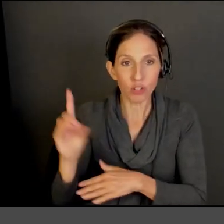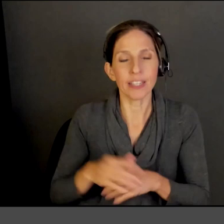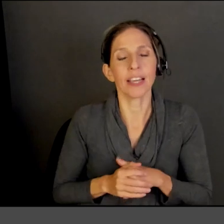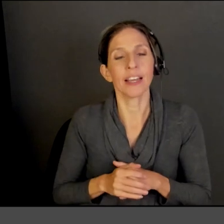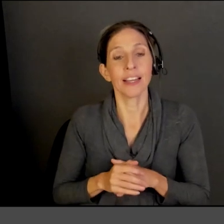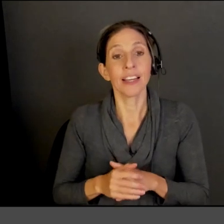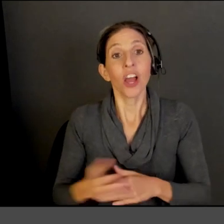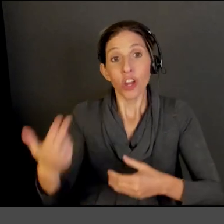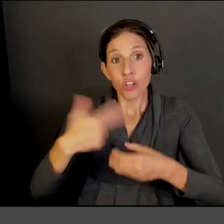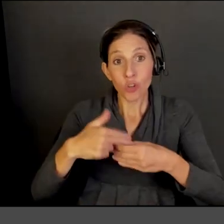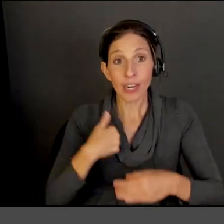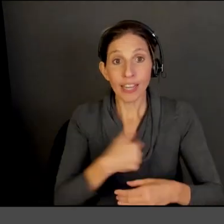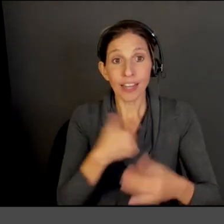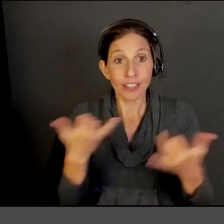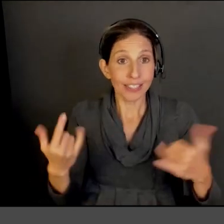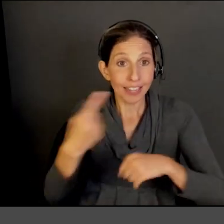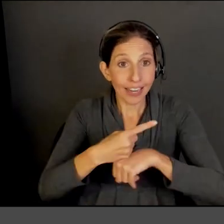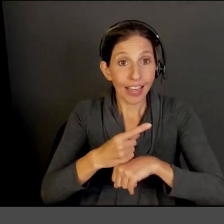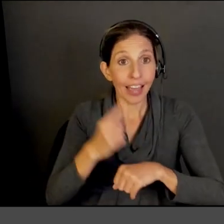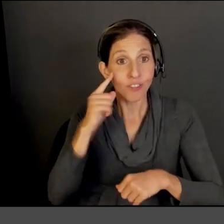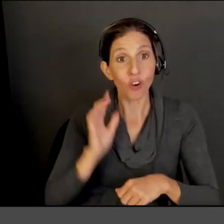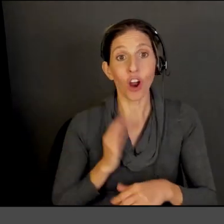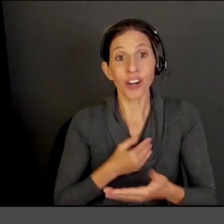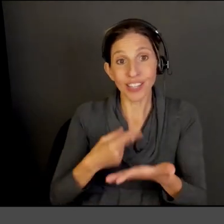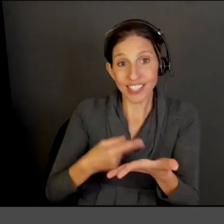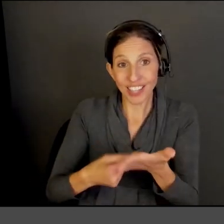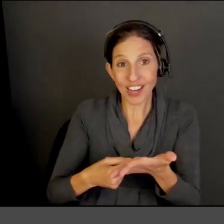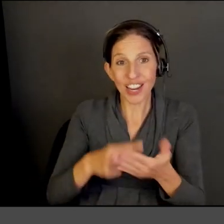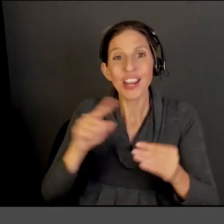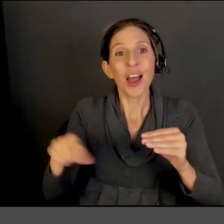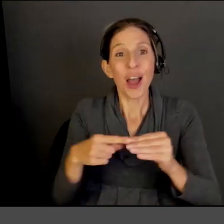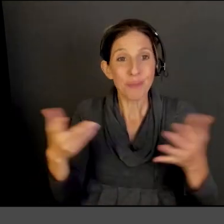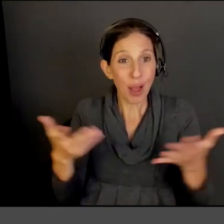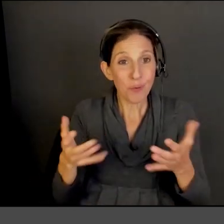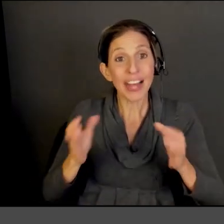ON SORRY, CIVIC ENGAGEMENT AND THE DETERMINED HOPE OF THE HUMANITIES